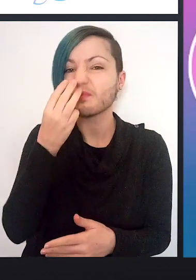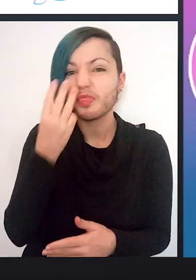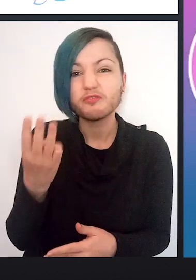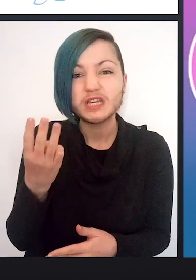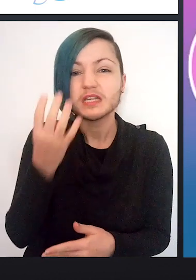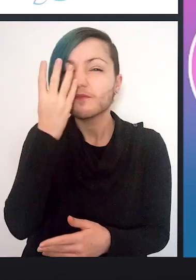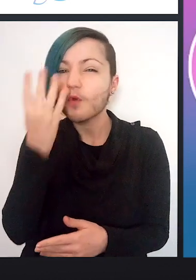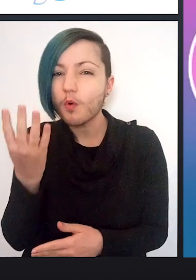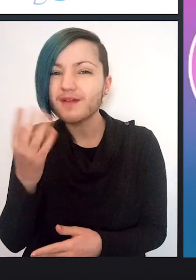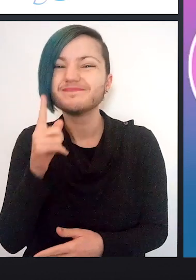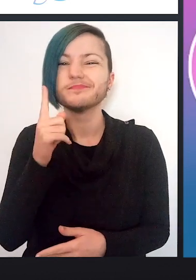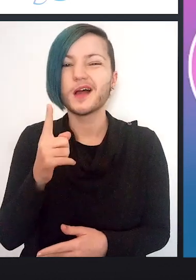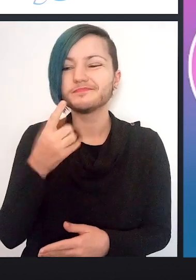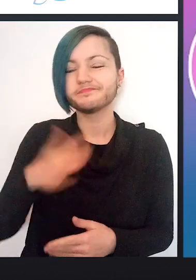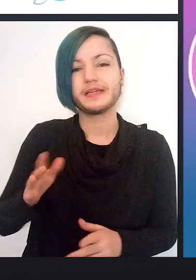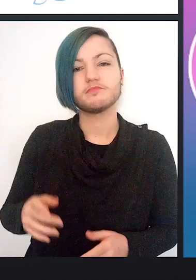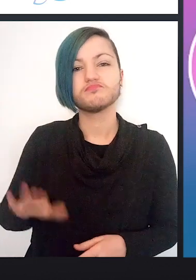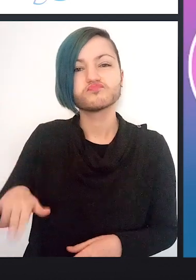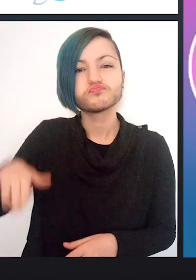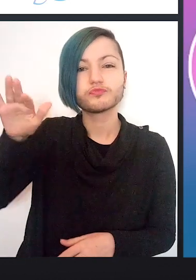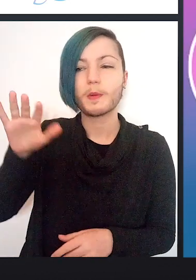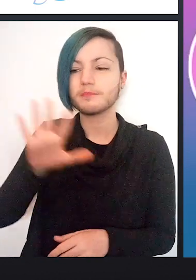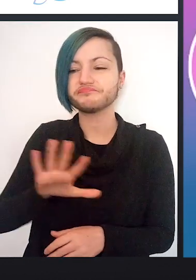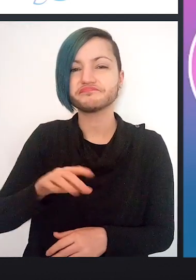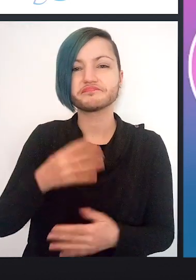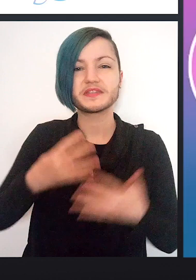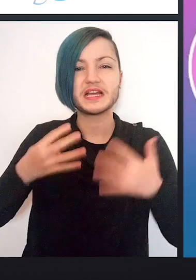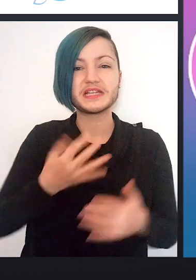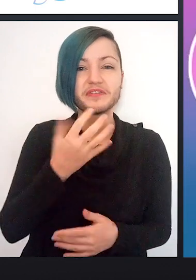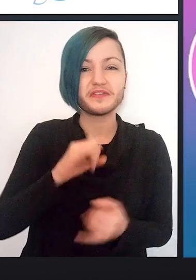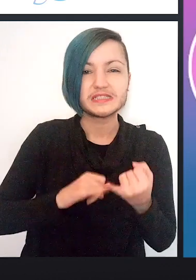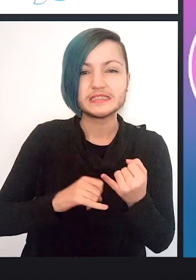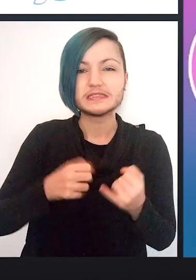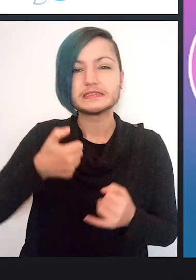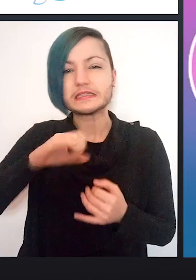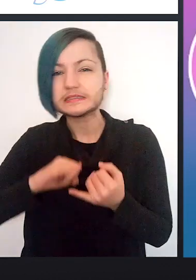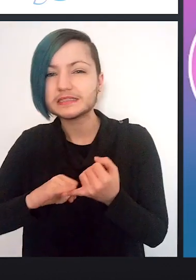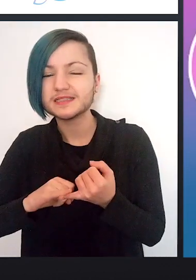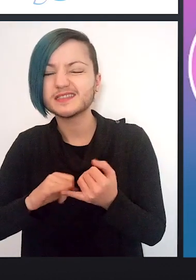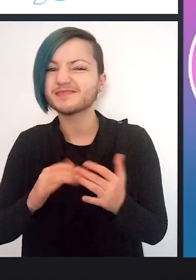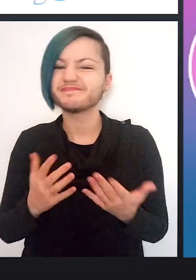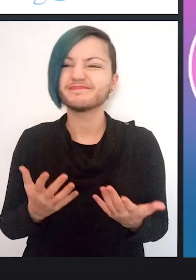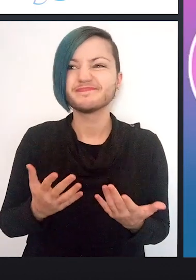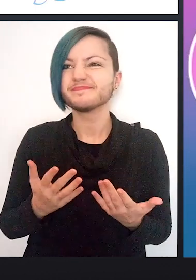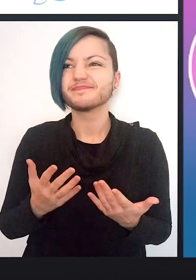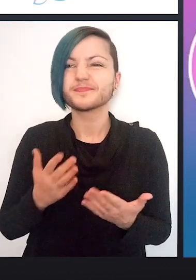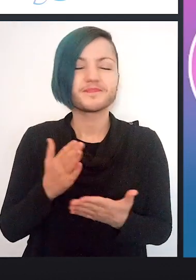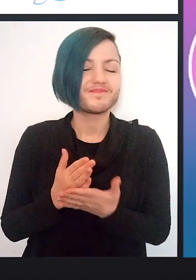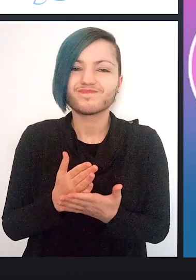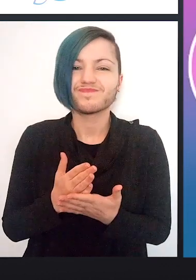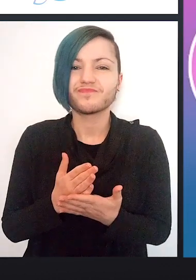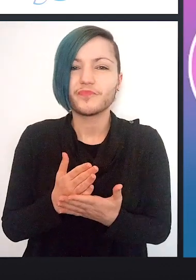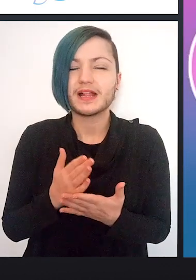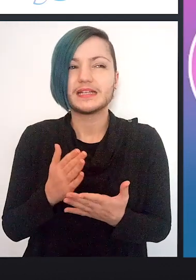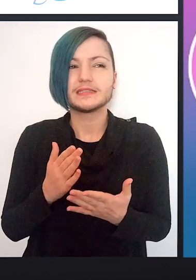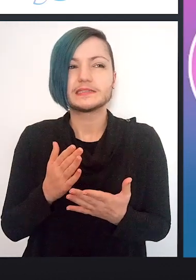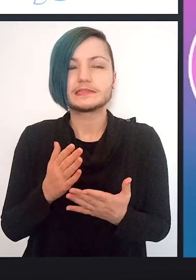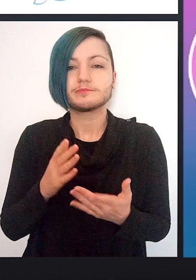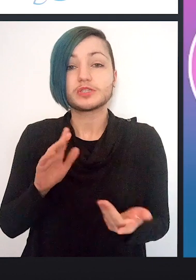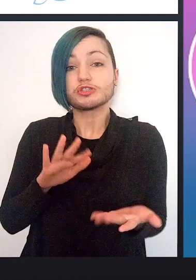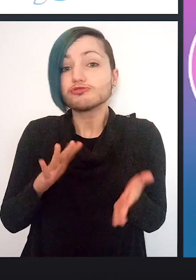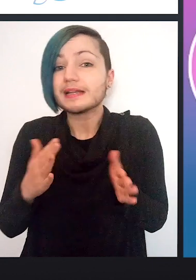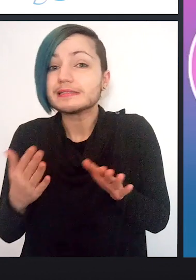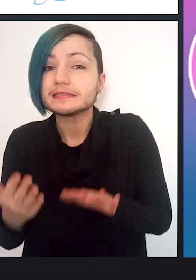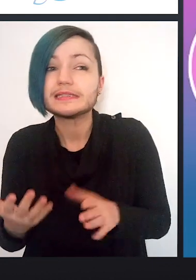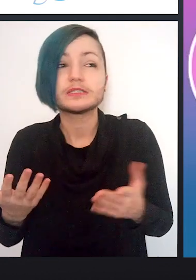But because I grew up in the 1950-s, 1960-s, it was almost impossible to transition